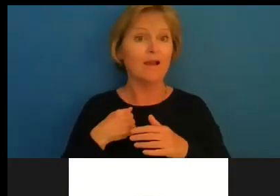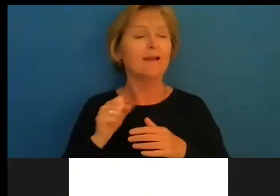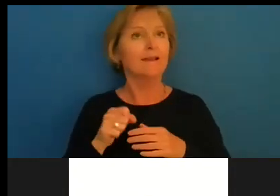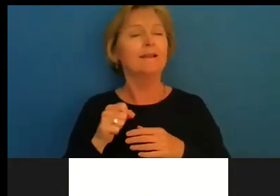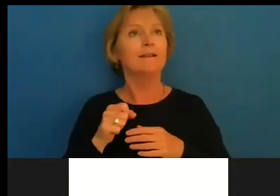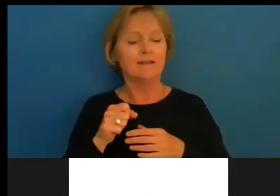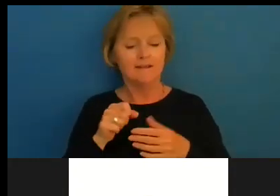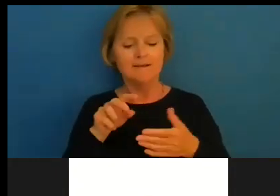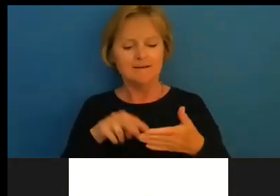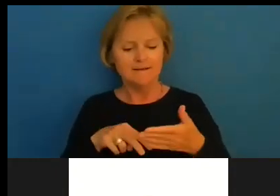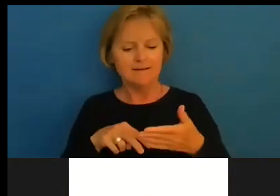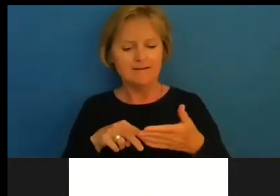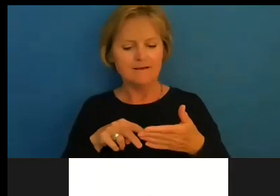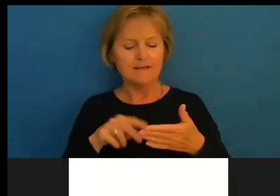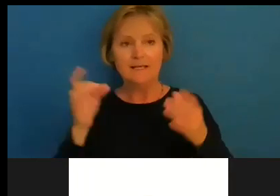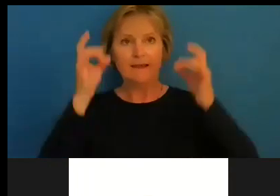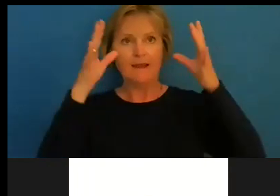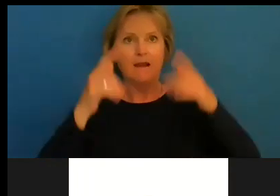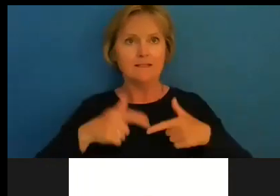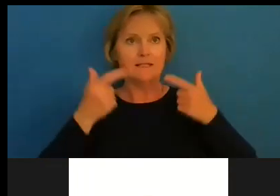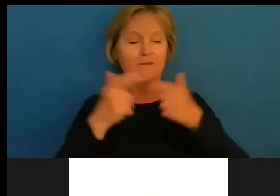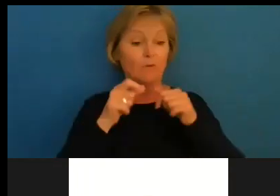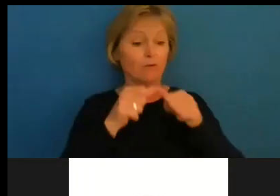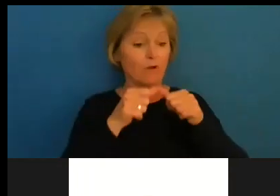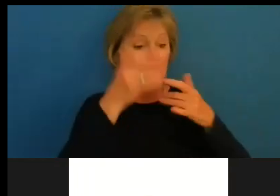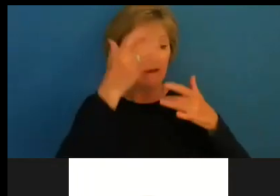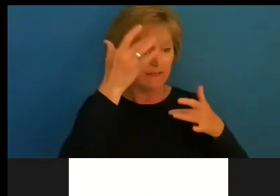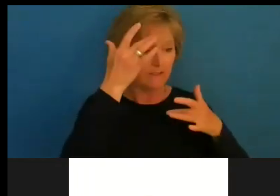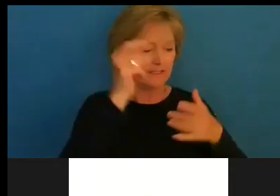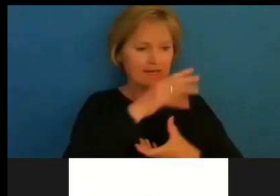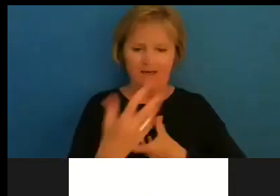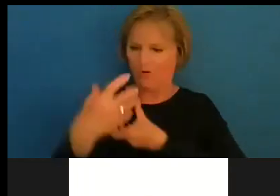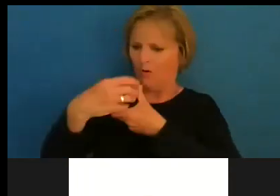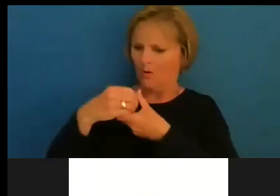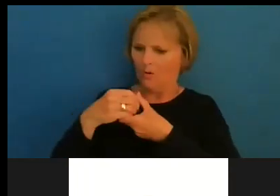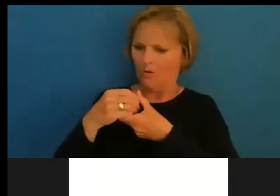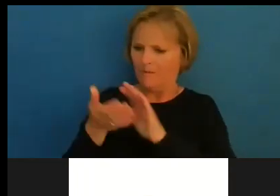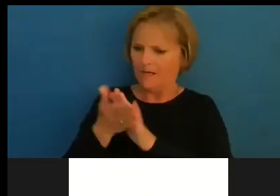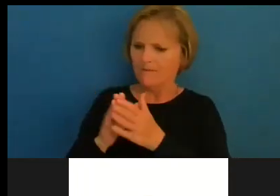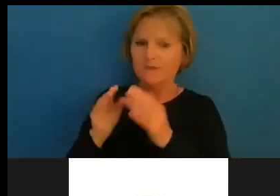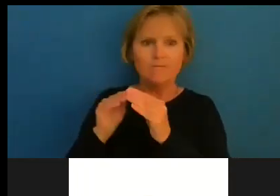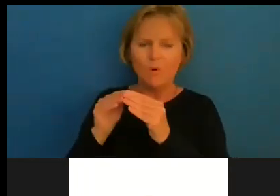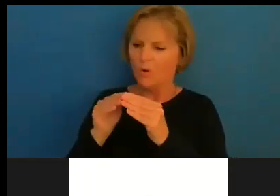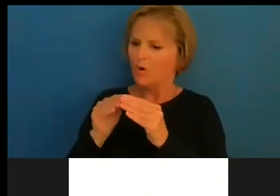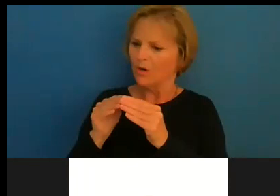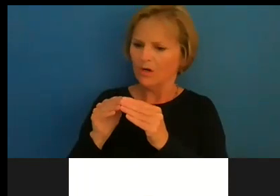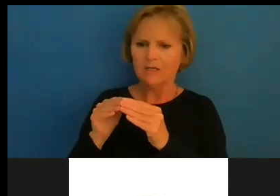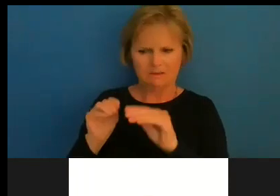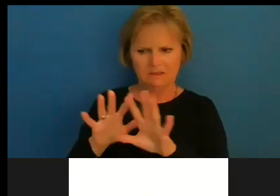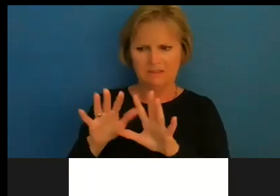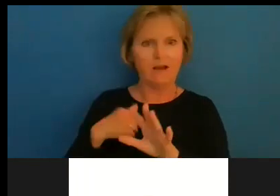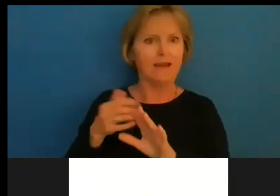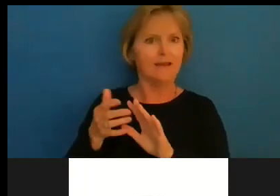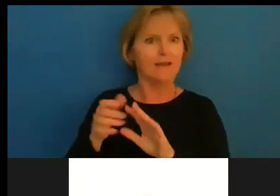the chaos of living with a chronic illness and funnel it into something I'm proud of